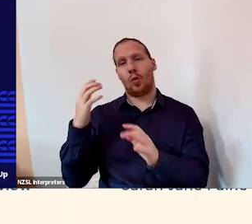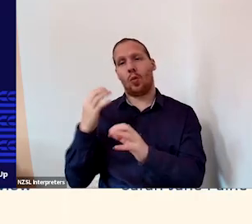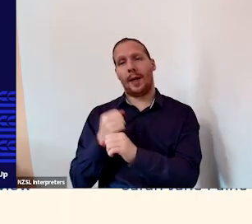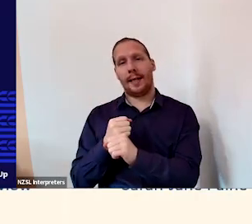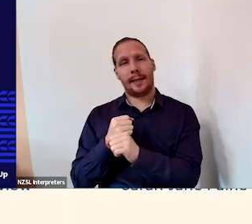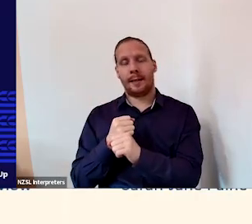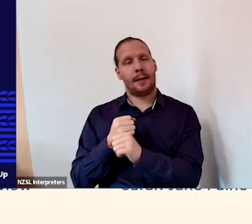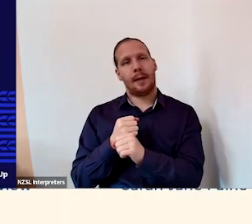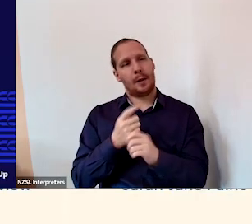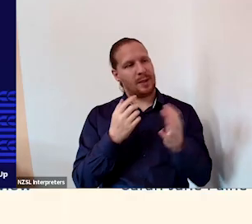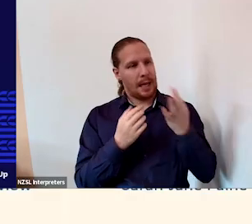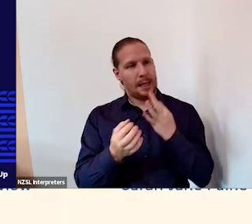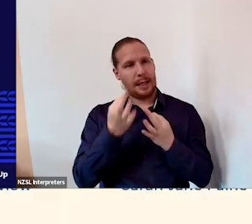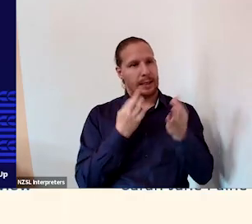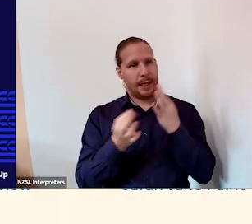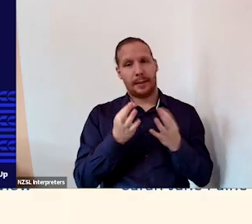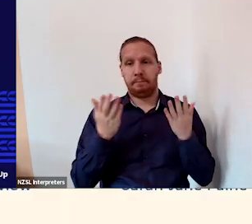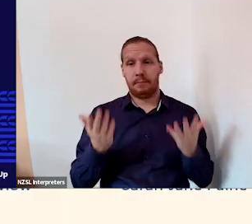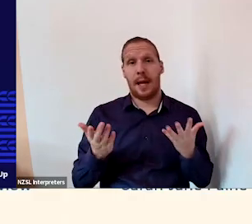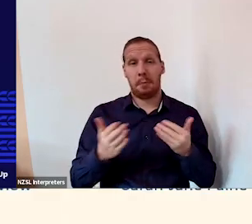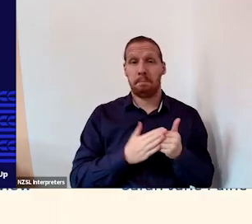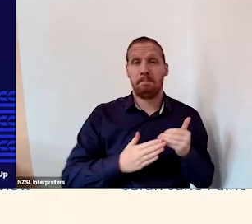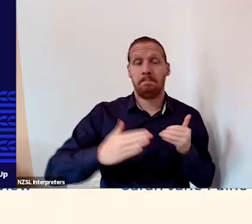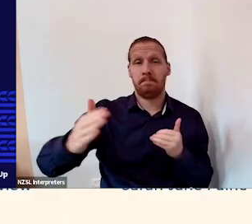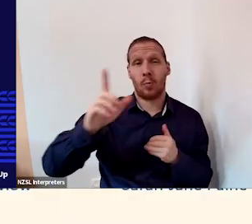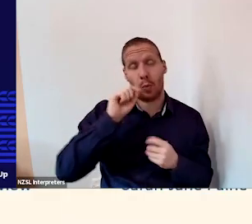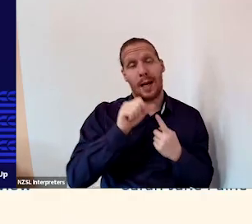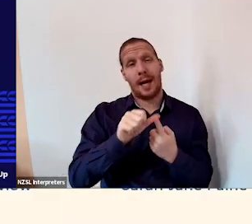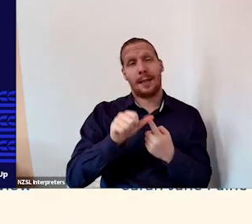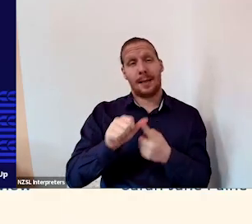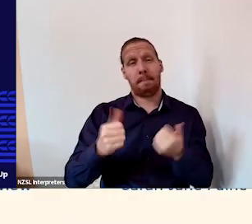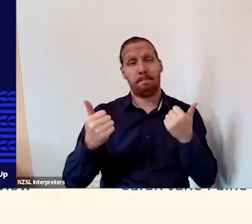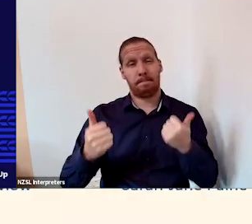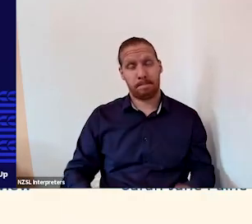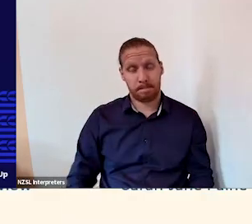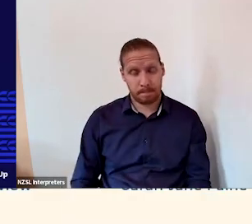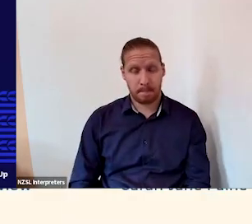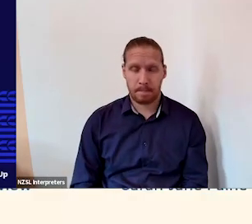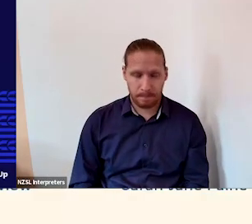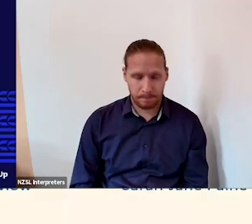We're available now, to work through those with you.